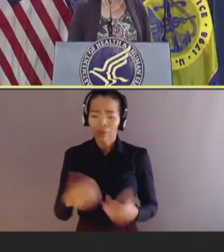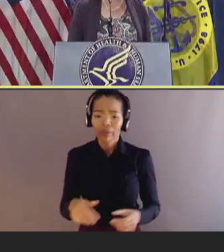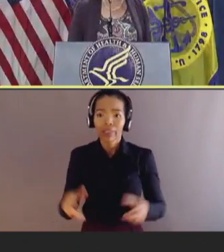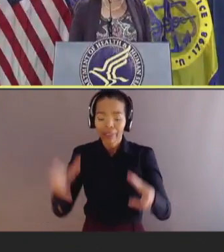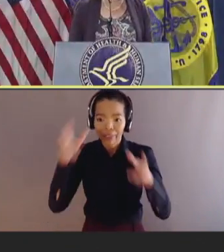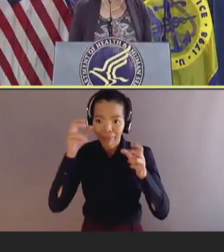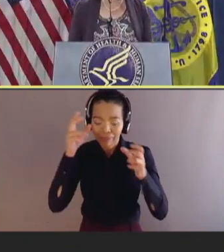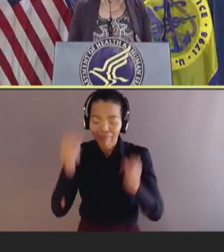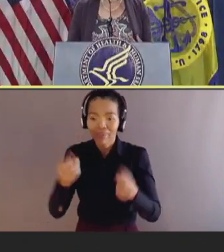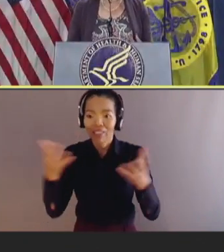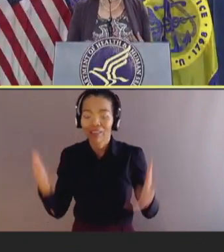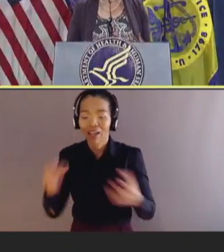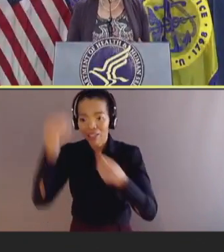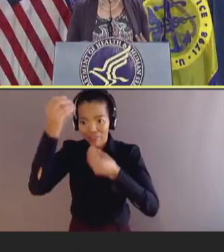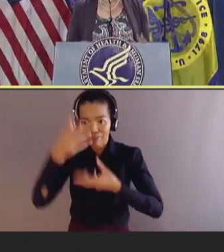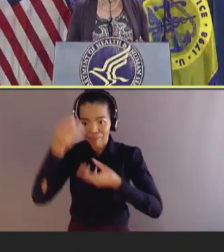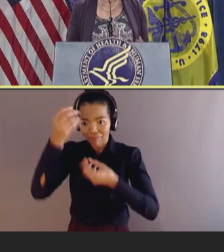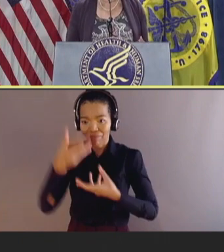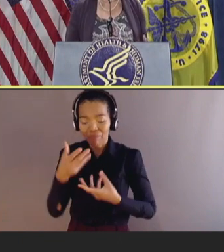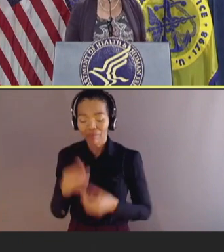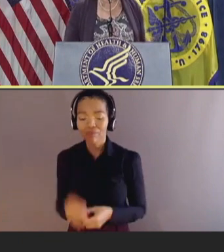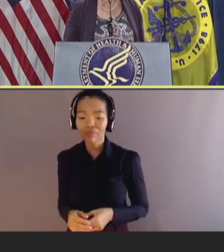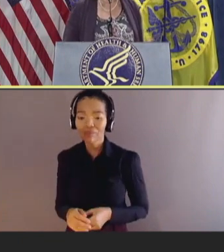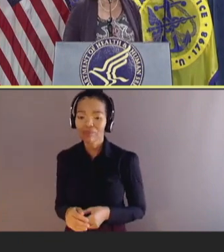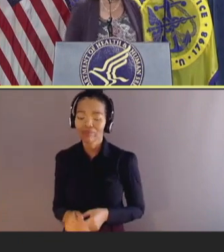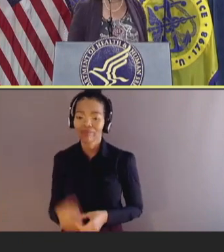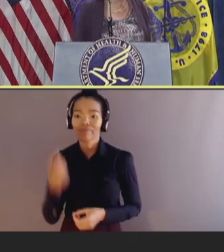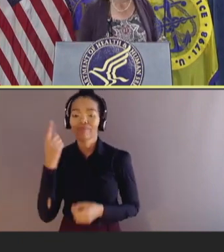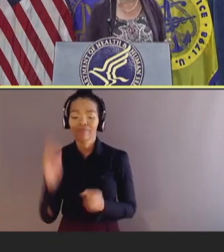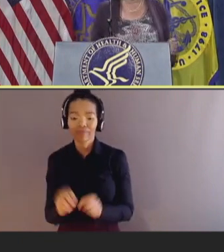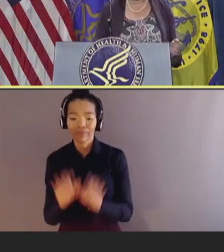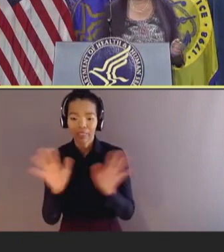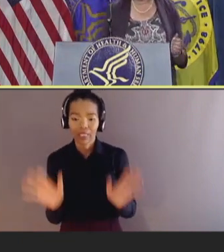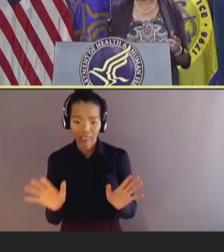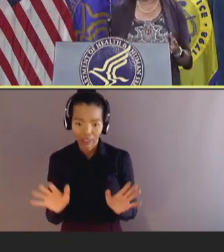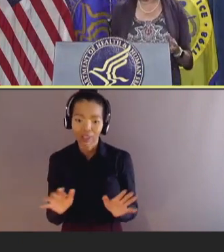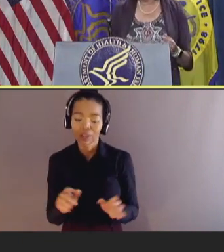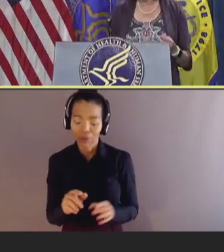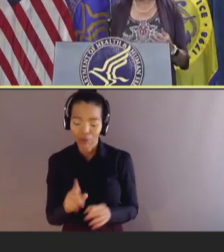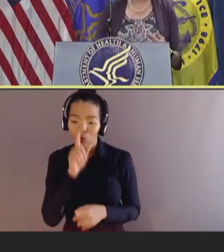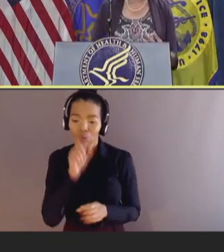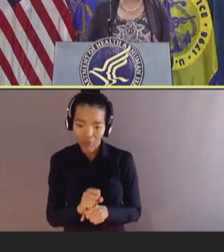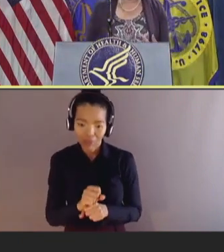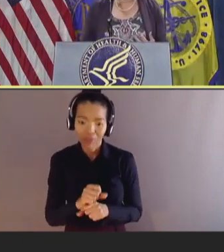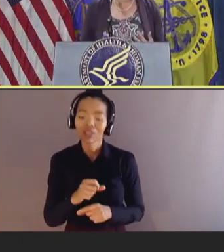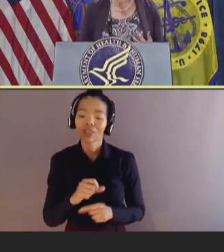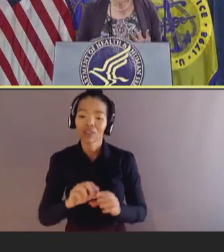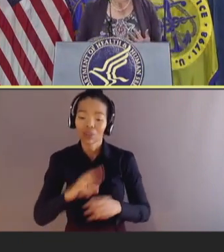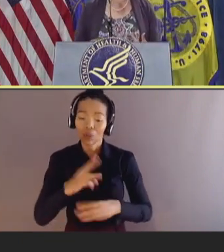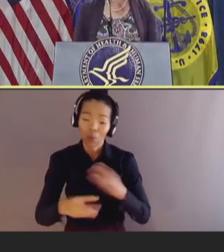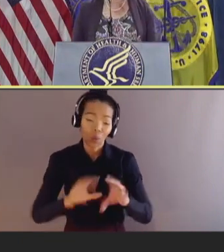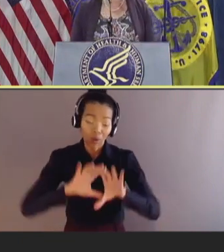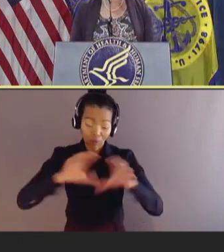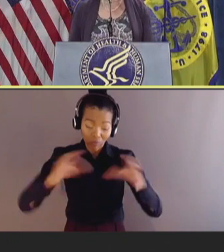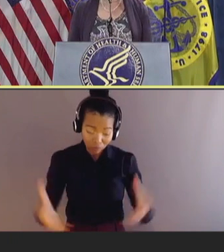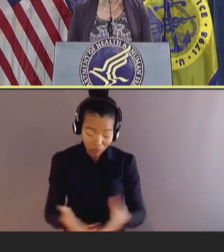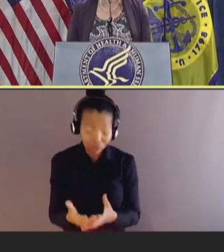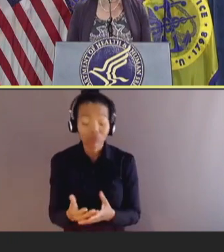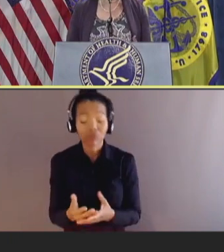it's very clear that there is a very real global threat. This area has been very much underfunded,